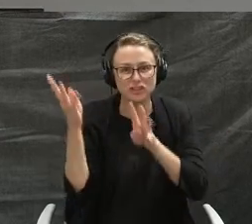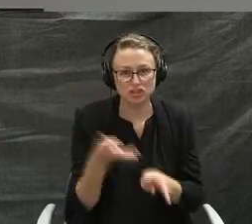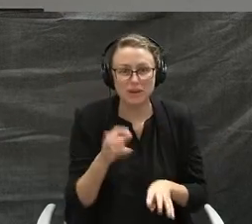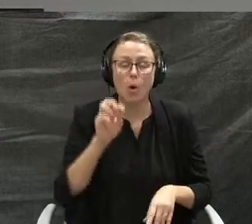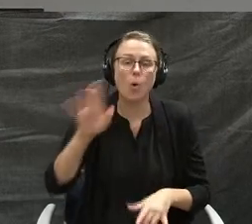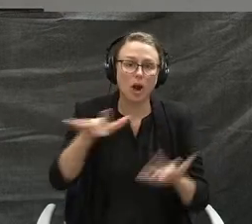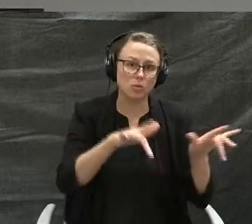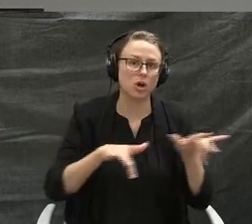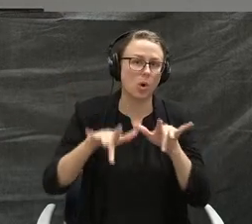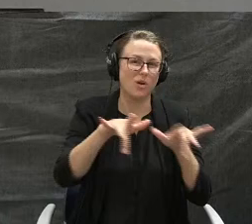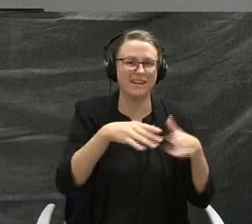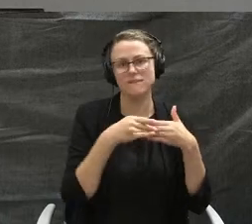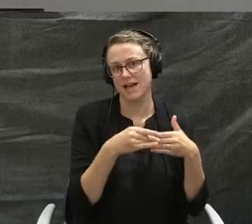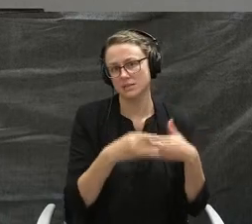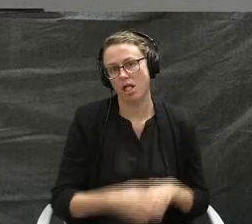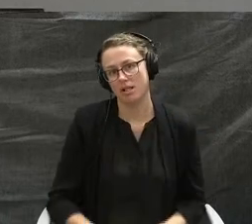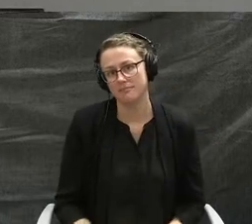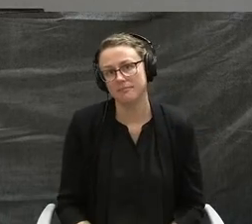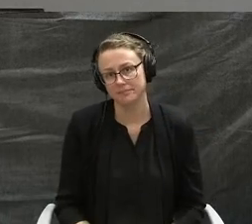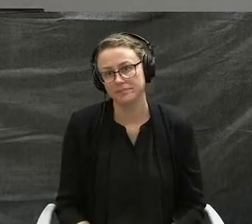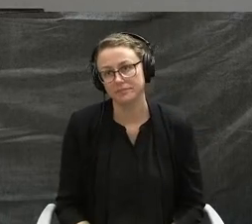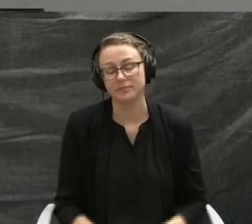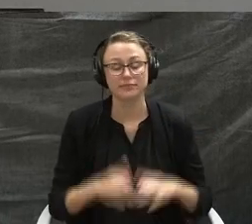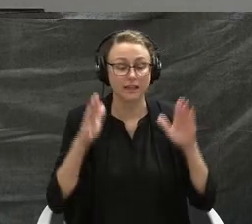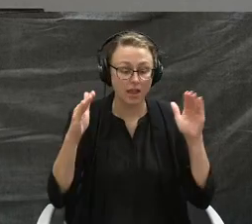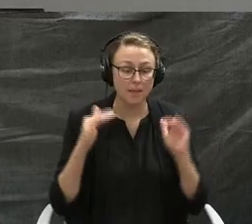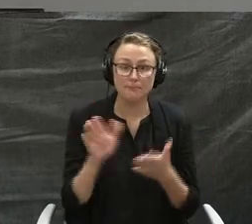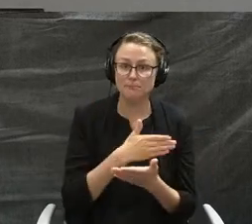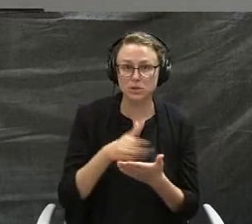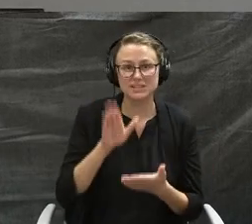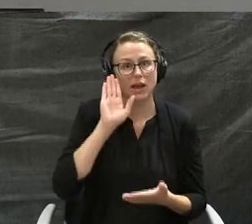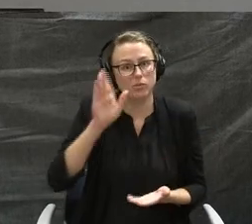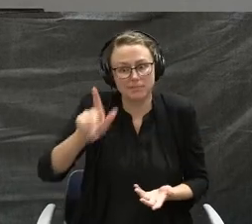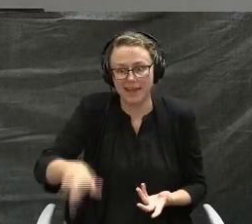flexibility. Music would need to be delivered via live stream or